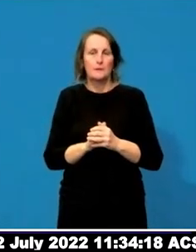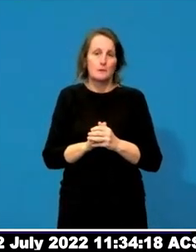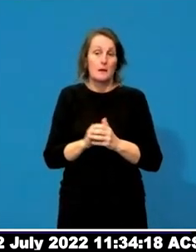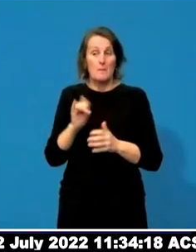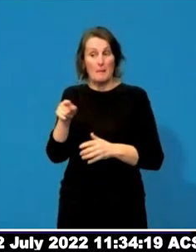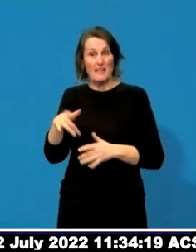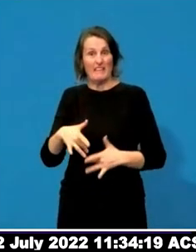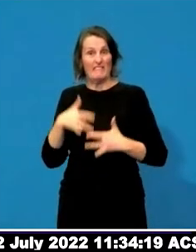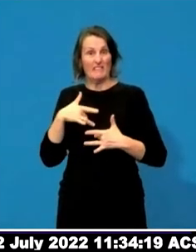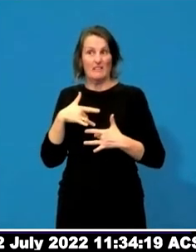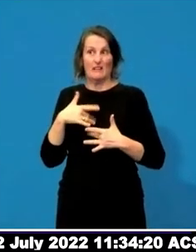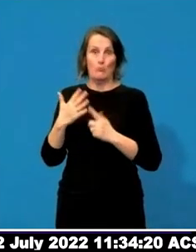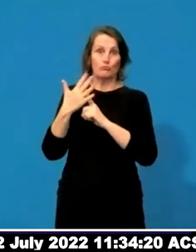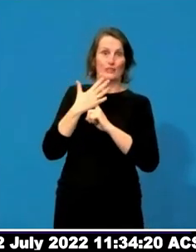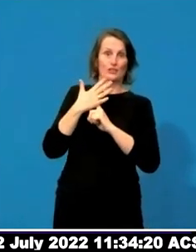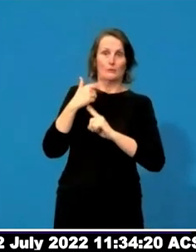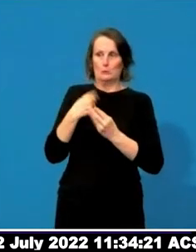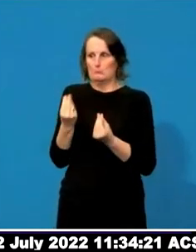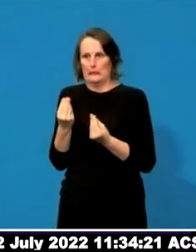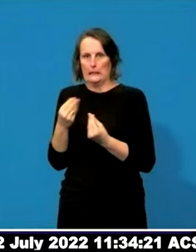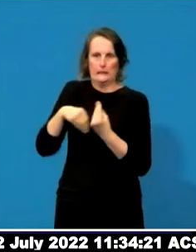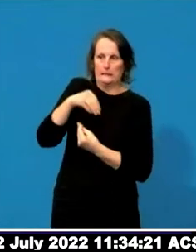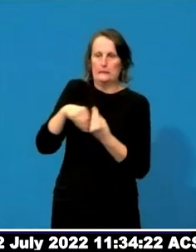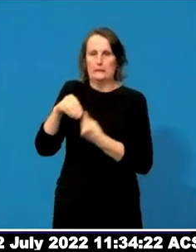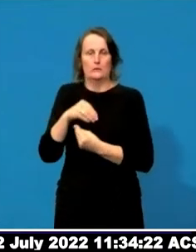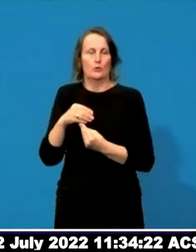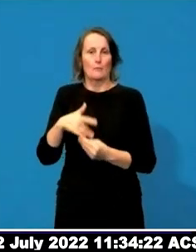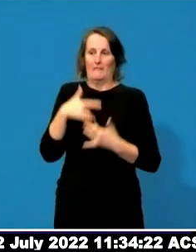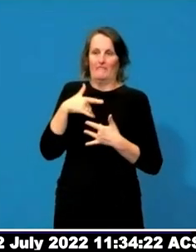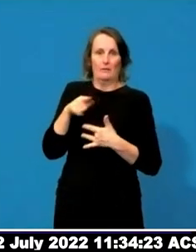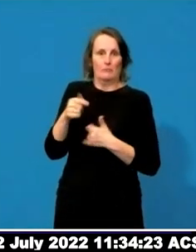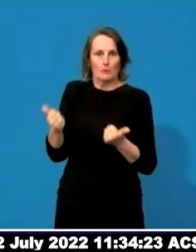perhaps by workforce pressures, and other issues like that -